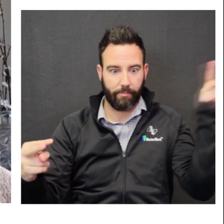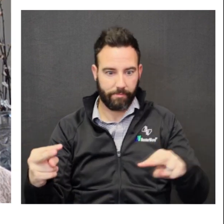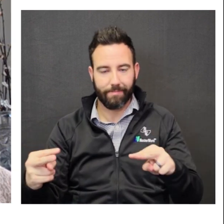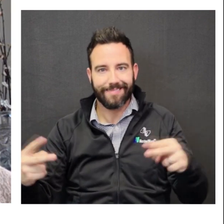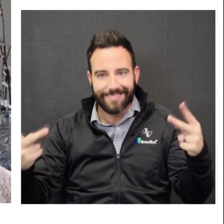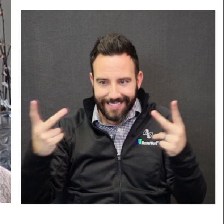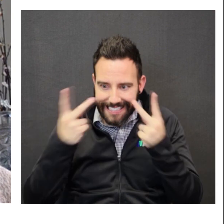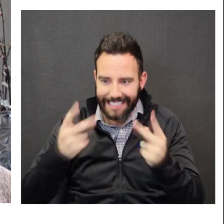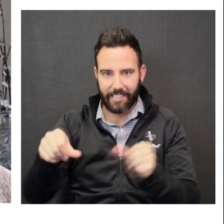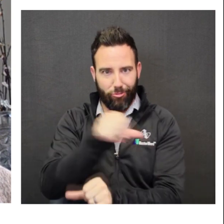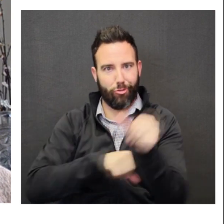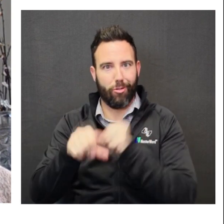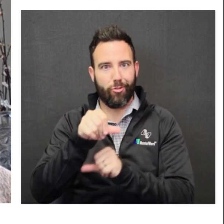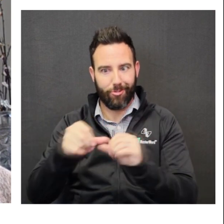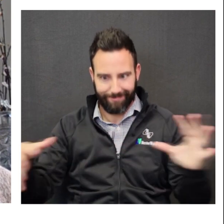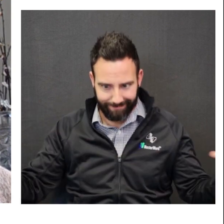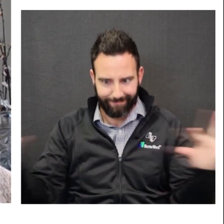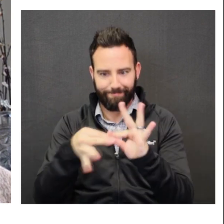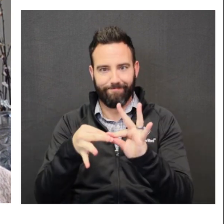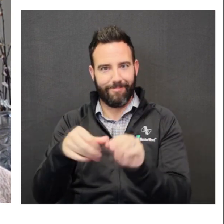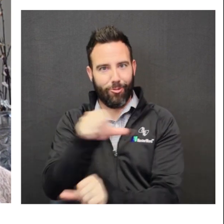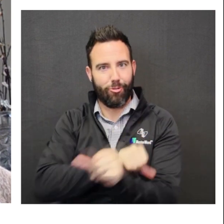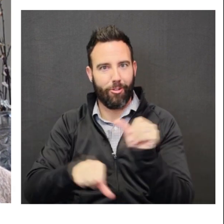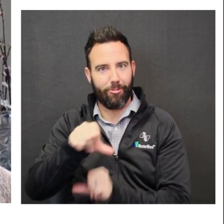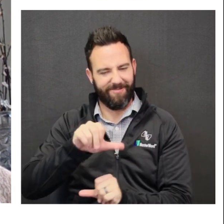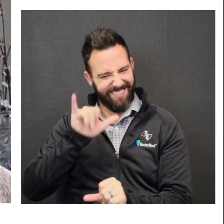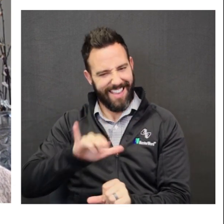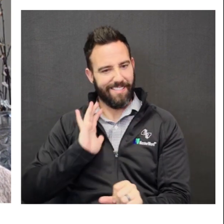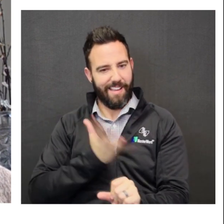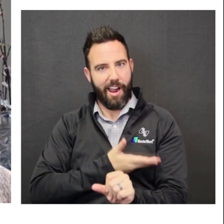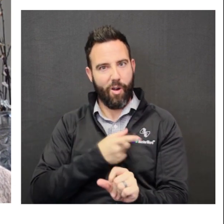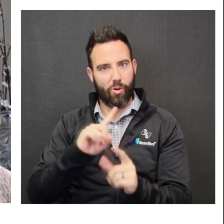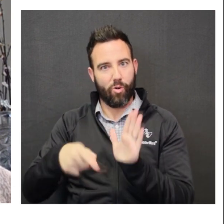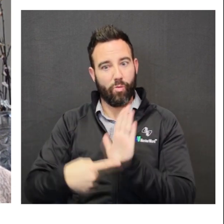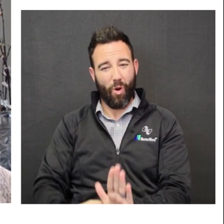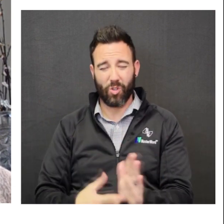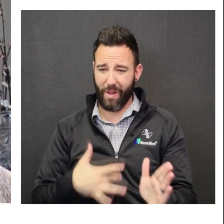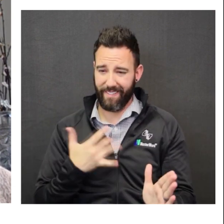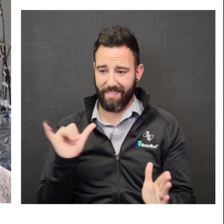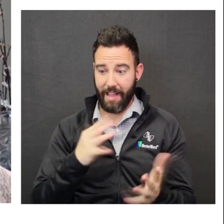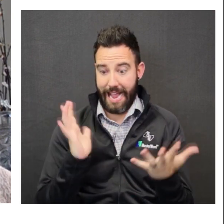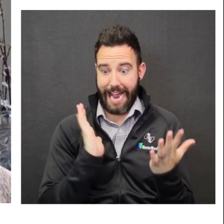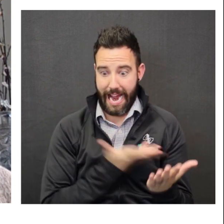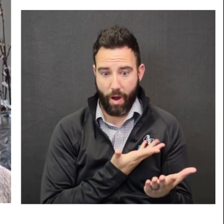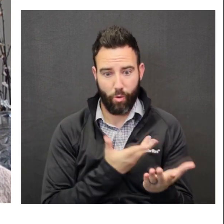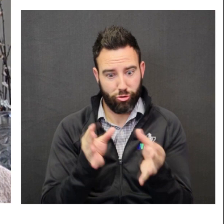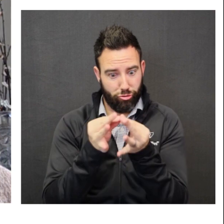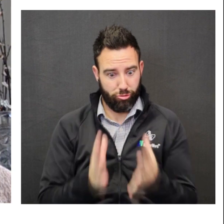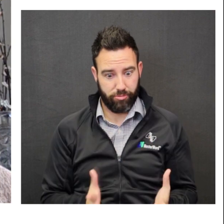We give people their words and their voices across languages and so I see our role is more important than ever.